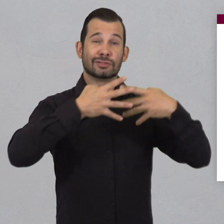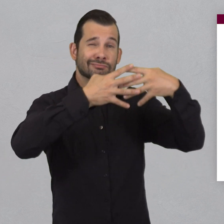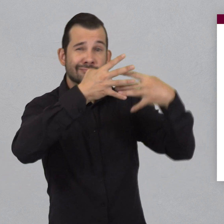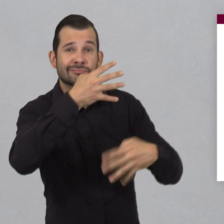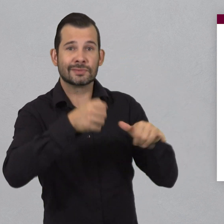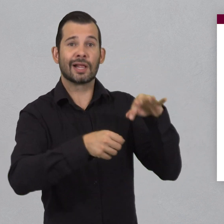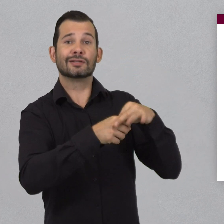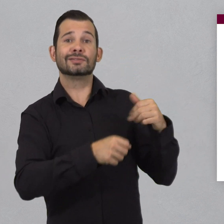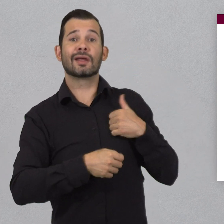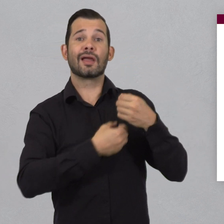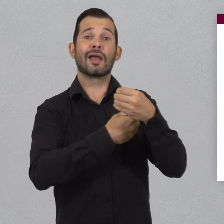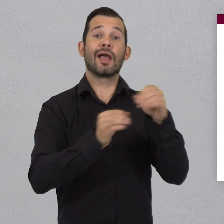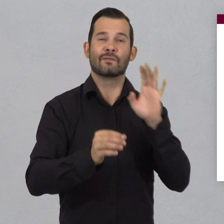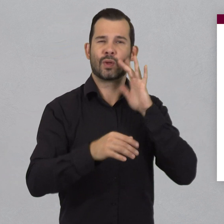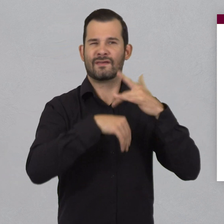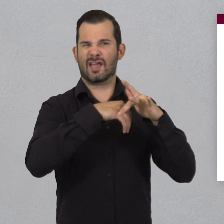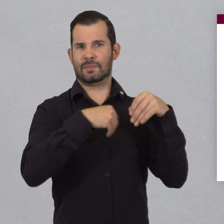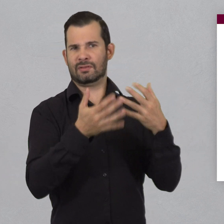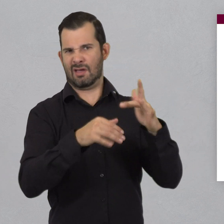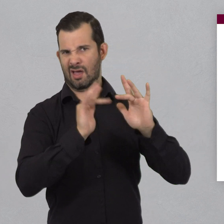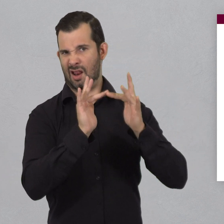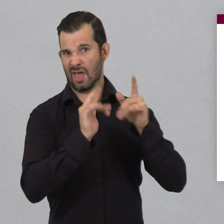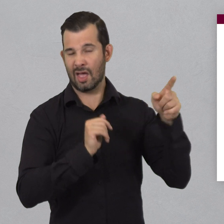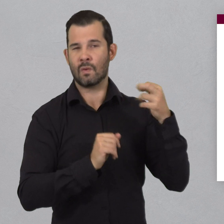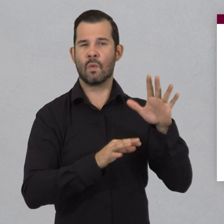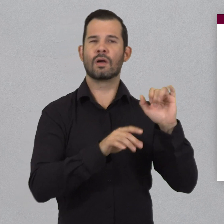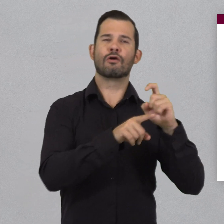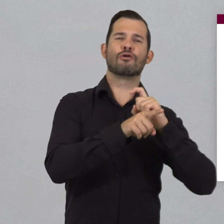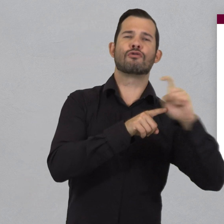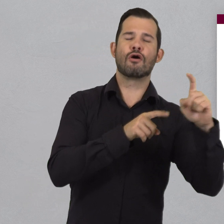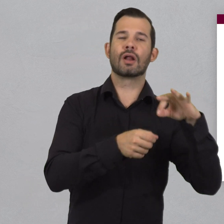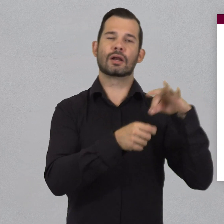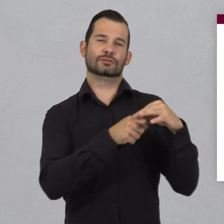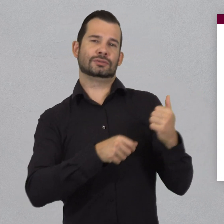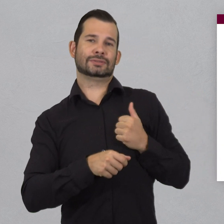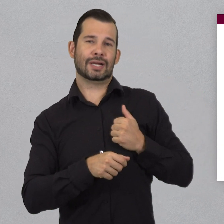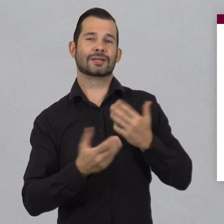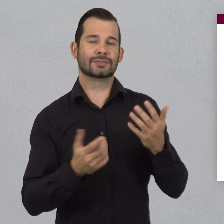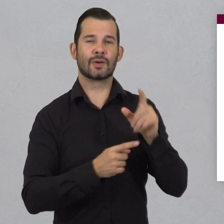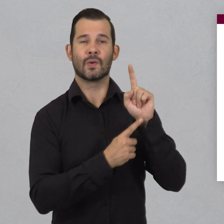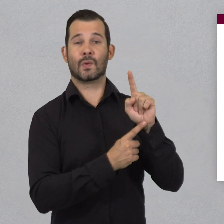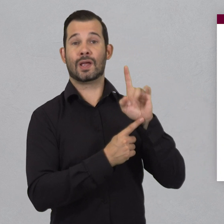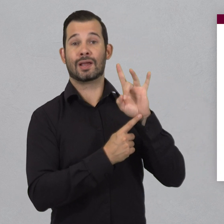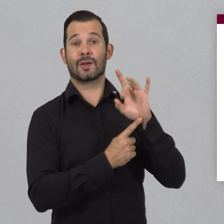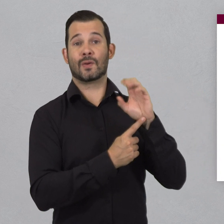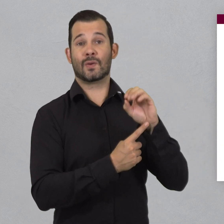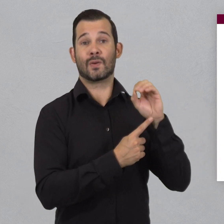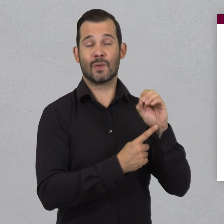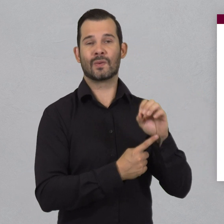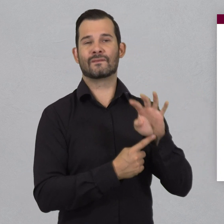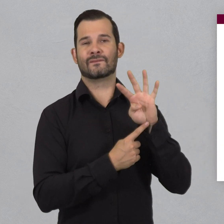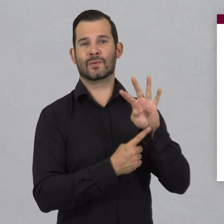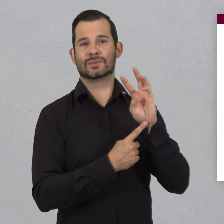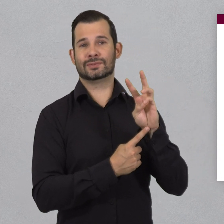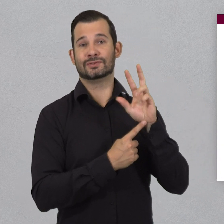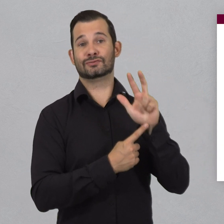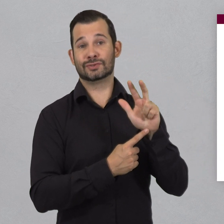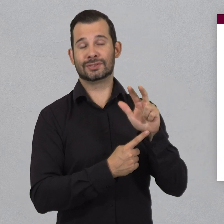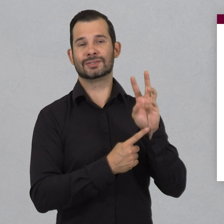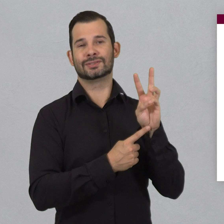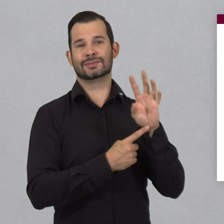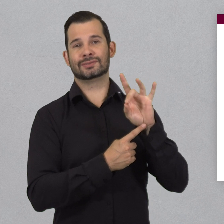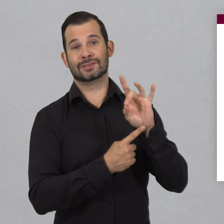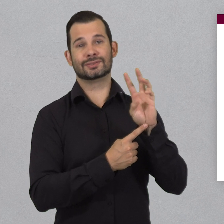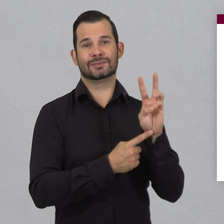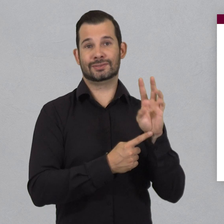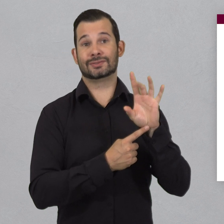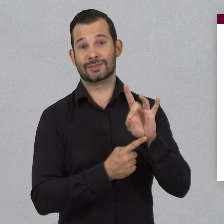Elections Canada offices will be available online or by calling Elections Canada at 1-800-463-6868